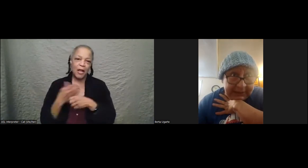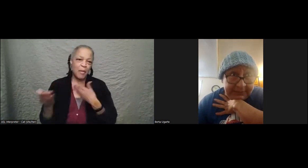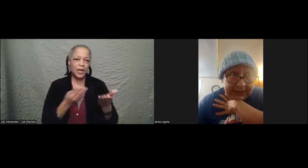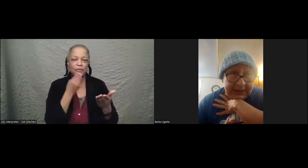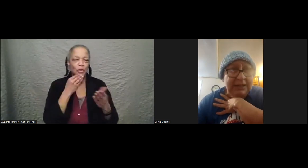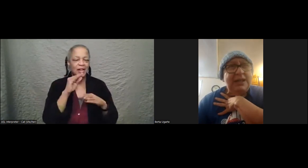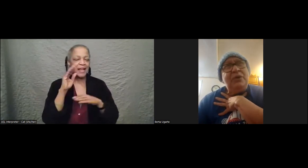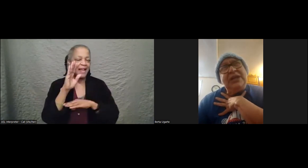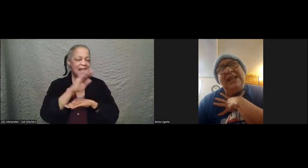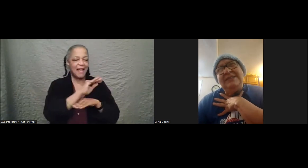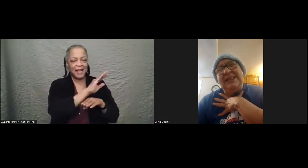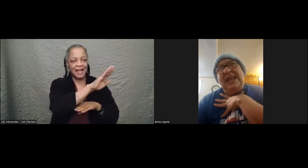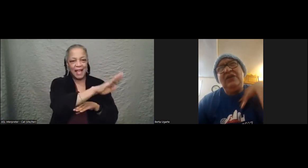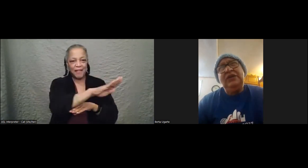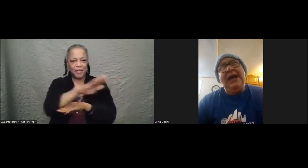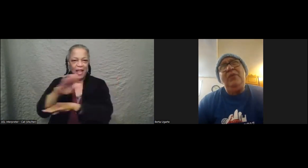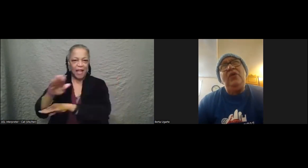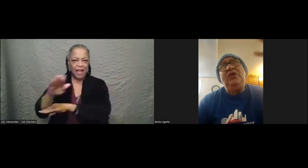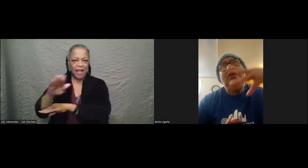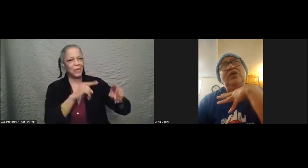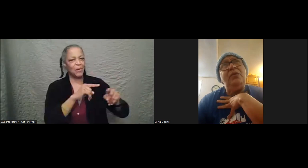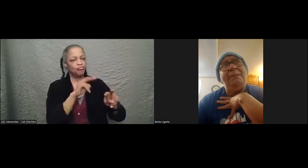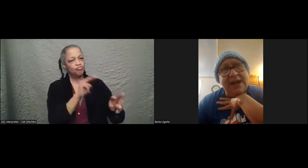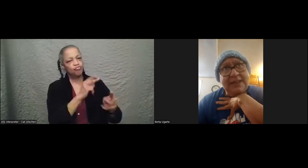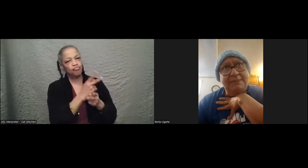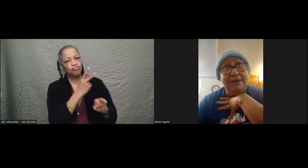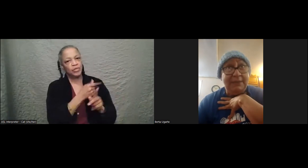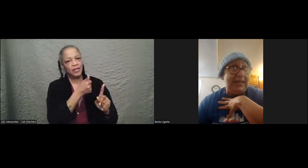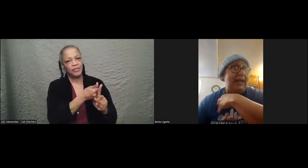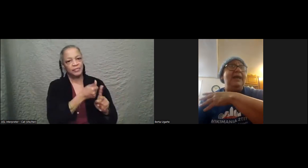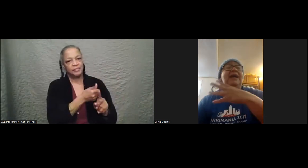I would go there to look after her.